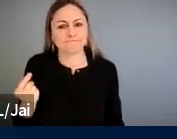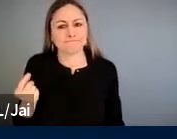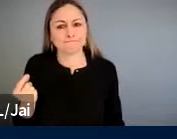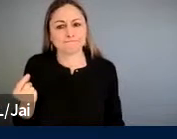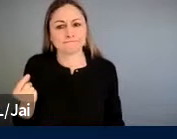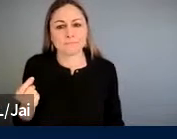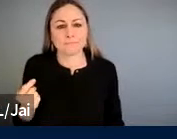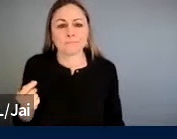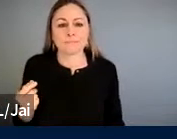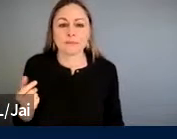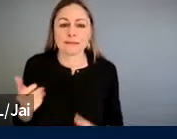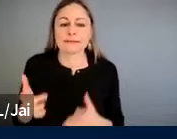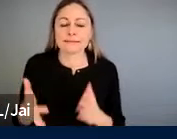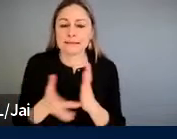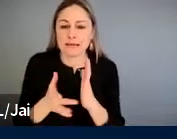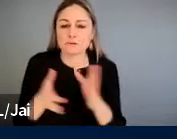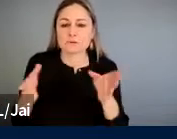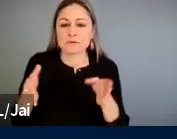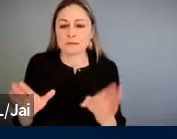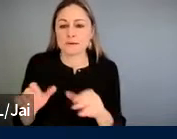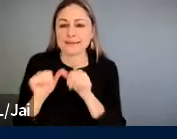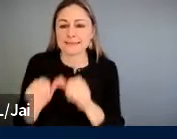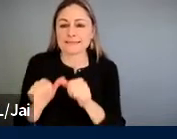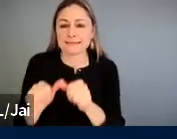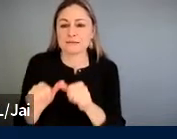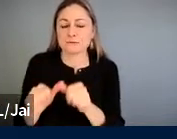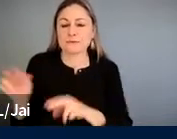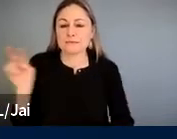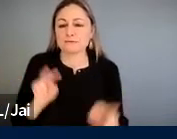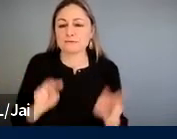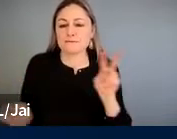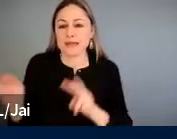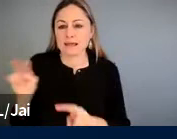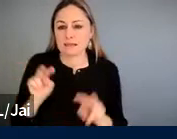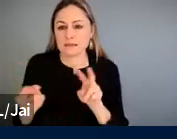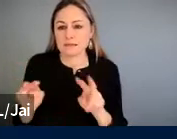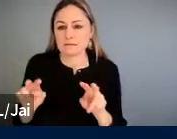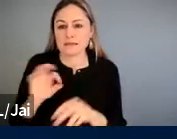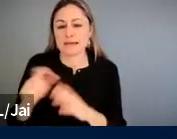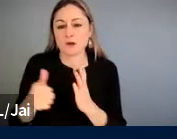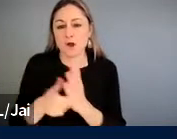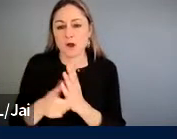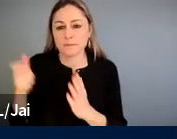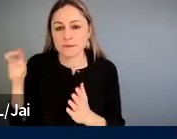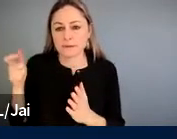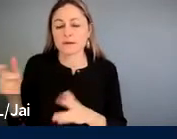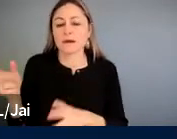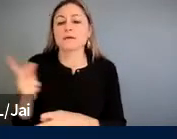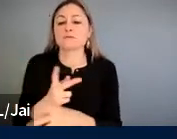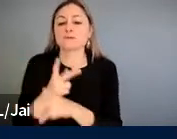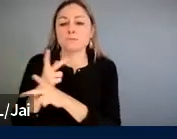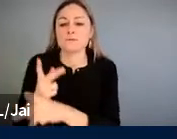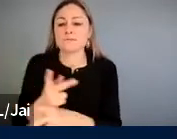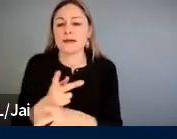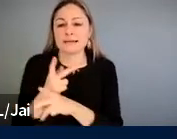technologies that allow continuous surveillance and automation of supervising tasks. So this is